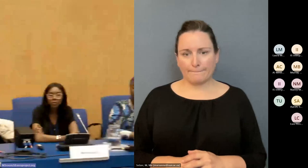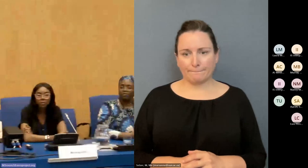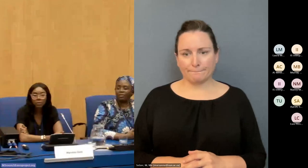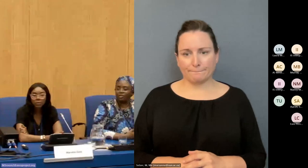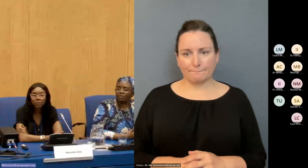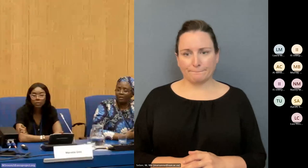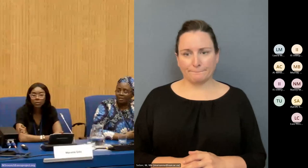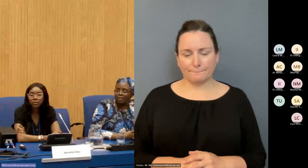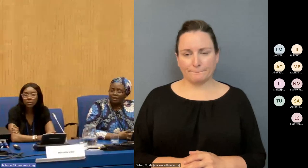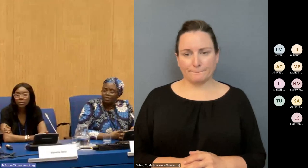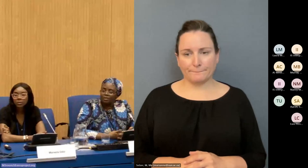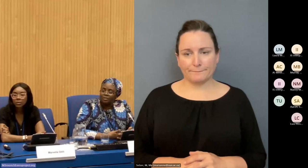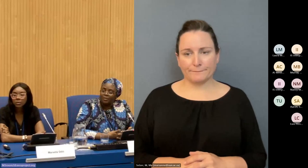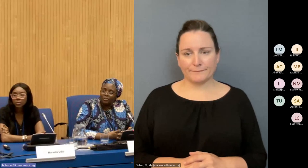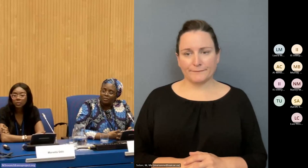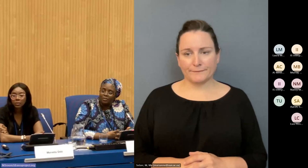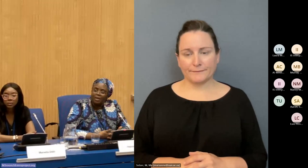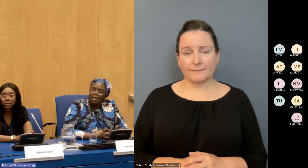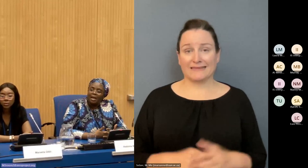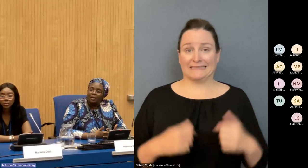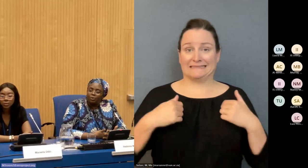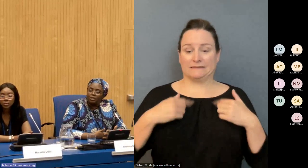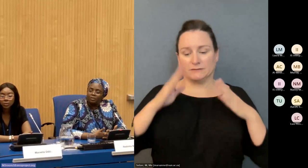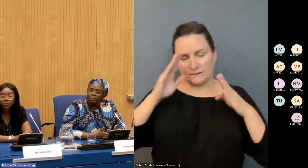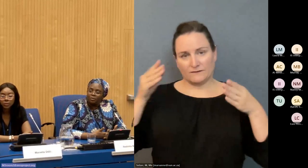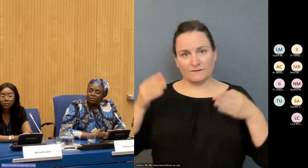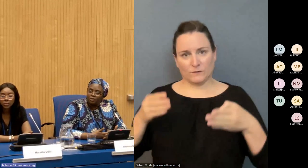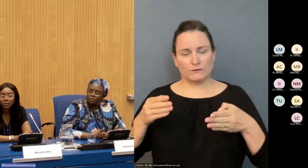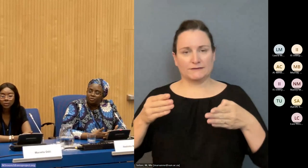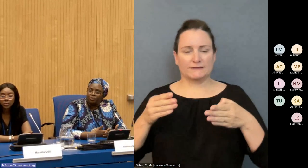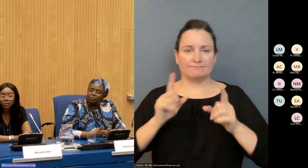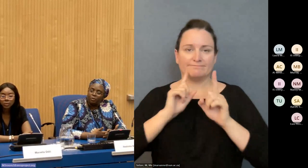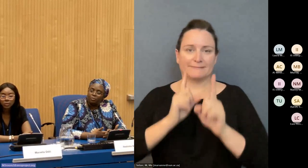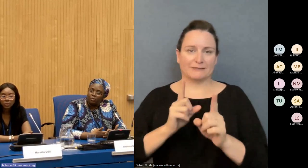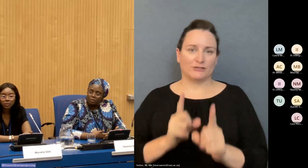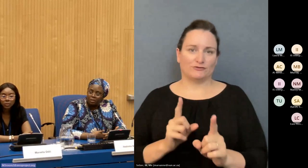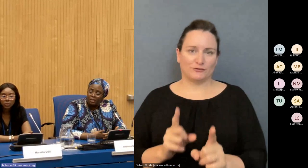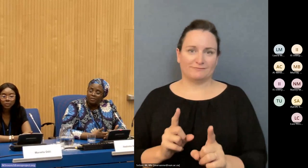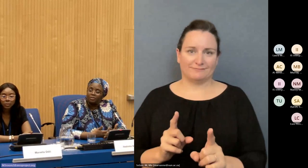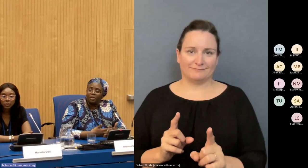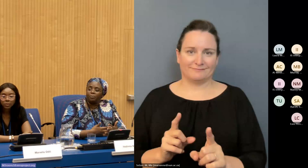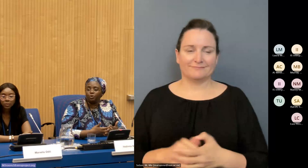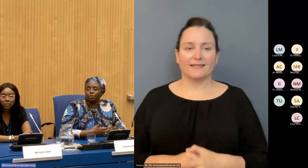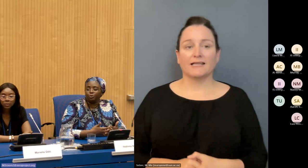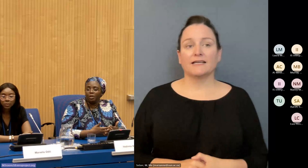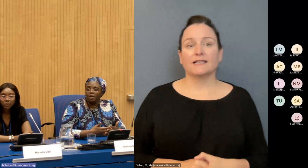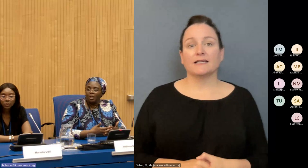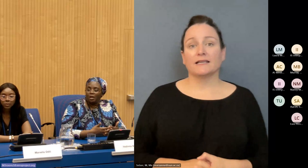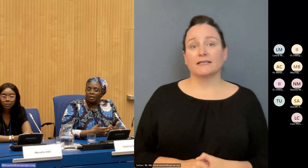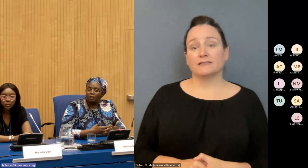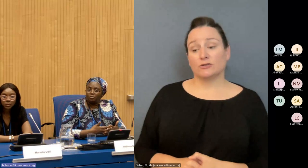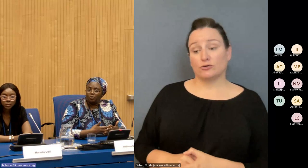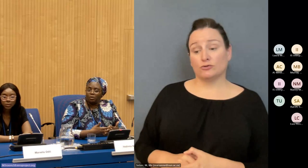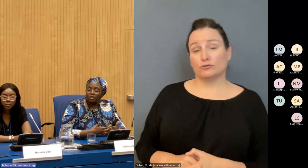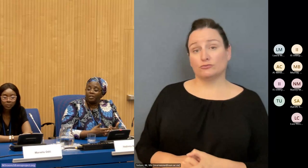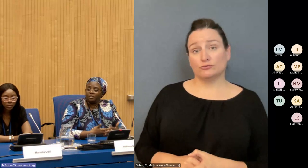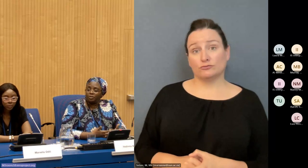interventions are educational interventions. We deal with children from early years up to young